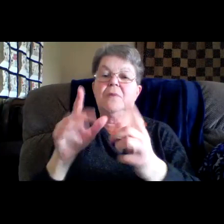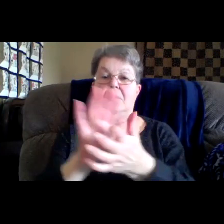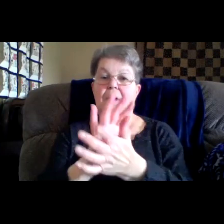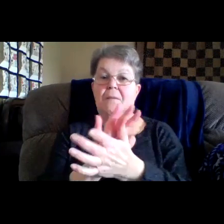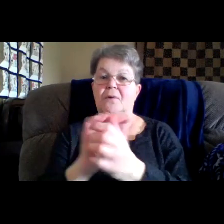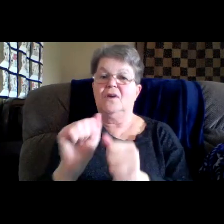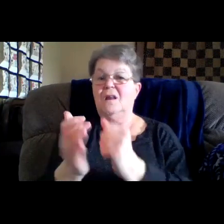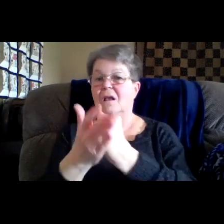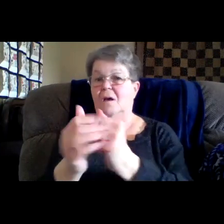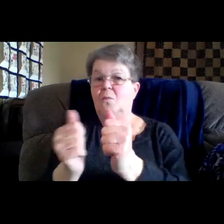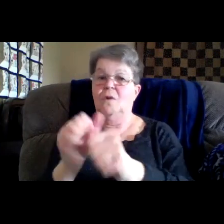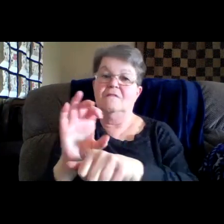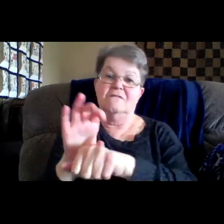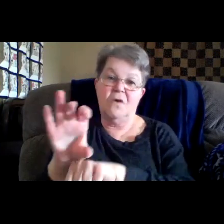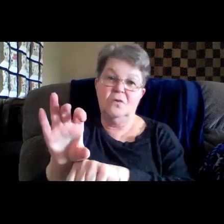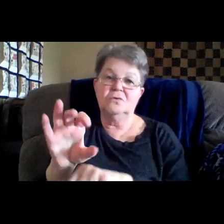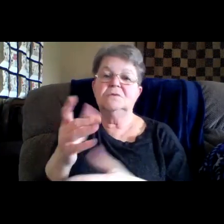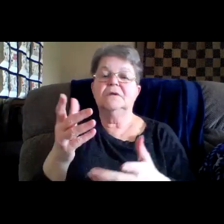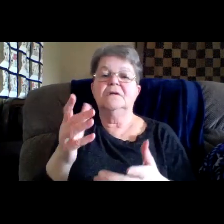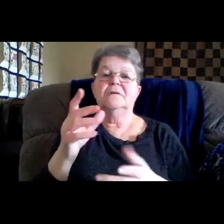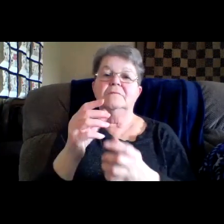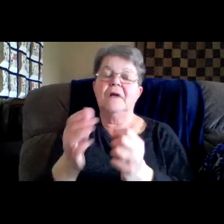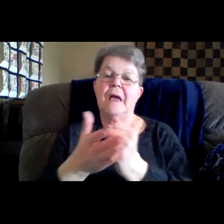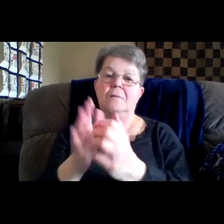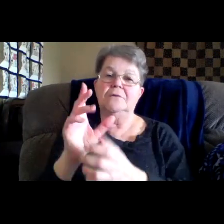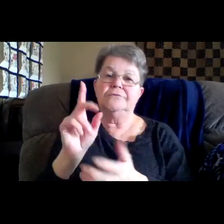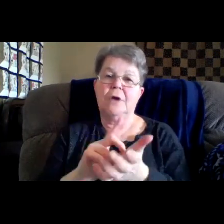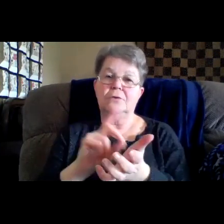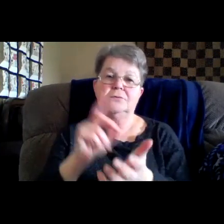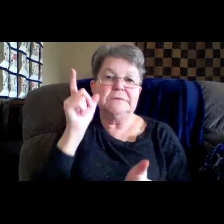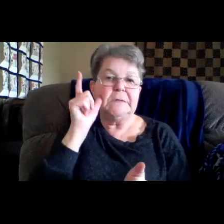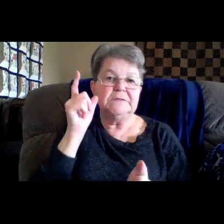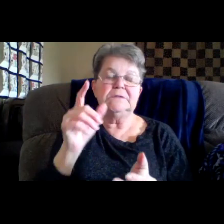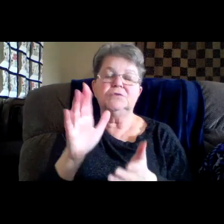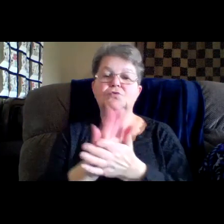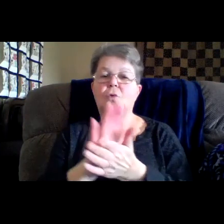It can help the doctors listen. It can help the schools listen. So the first one